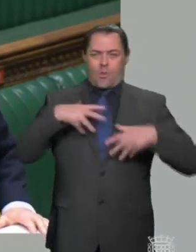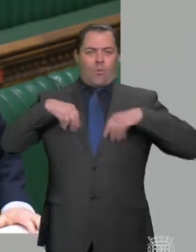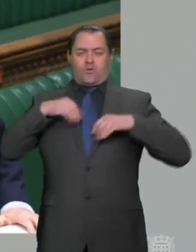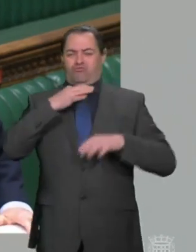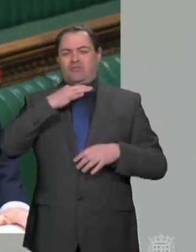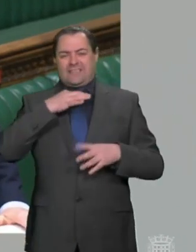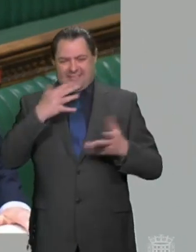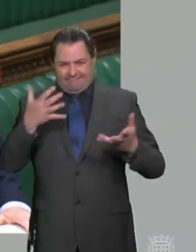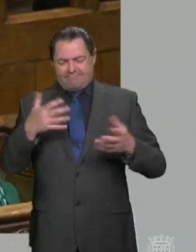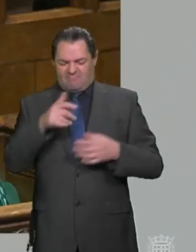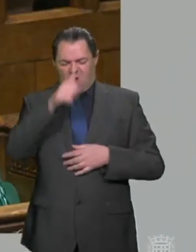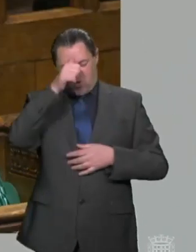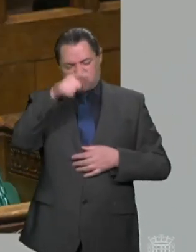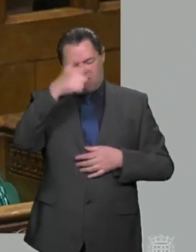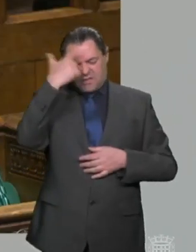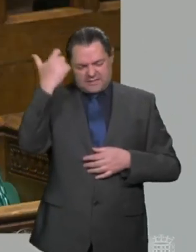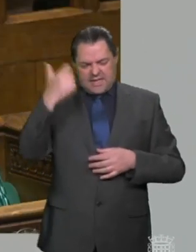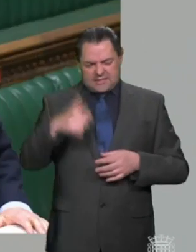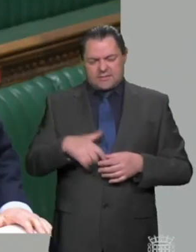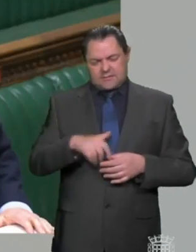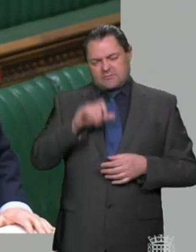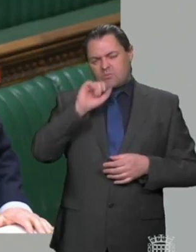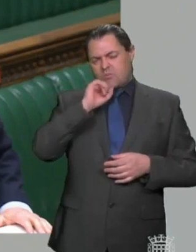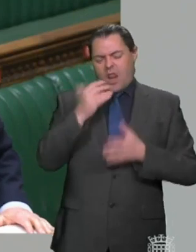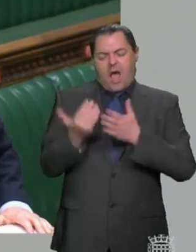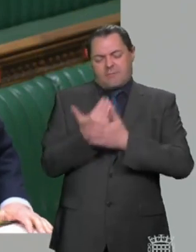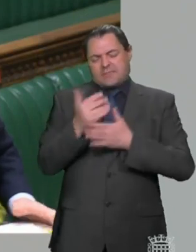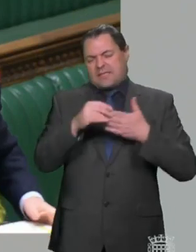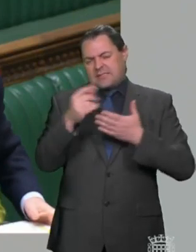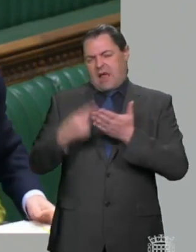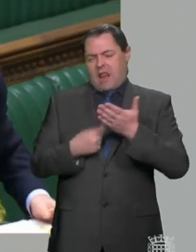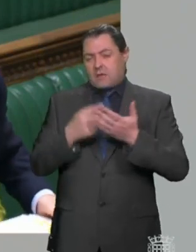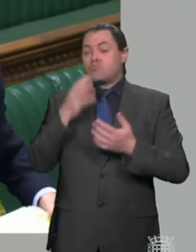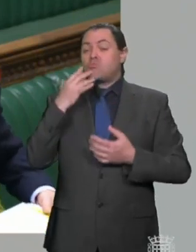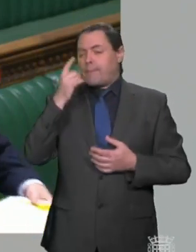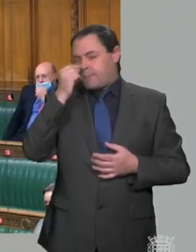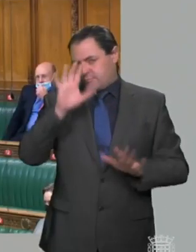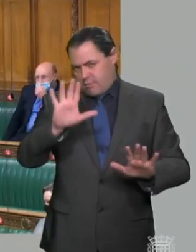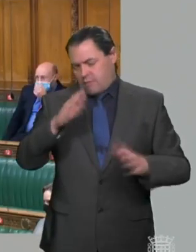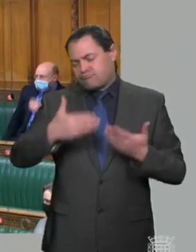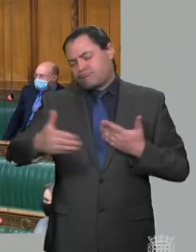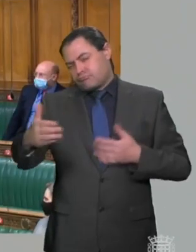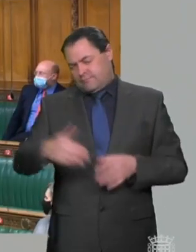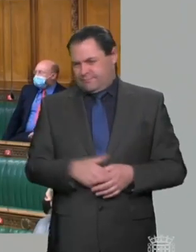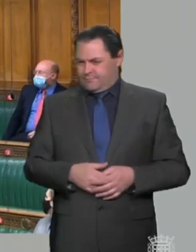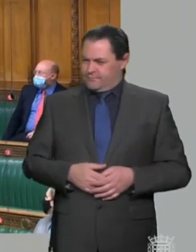as I know my hon. Friend understands very well. We will update the guidance as soon as it is possible to do so. >> Zarah Sultana (Coventry South) (Lab)